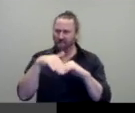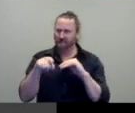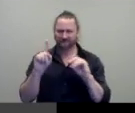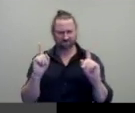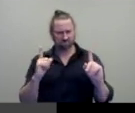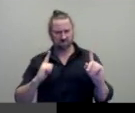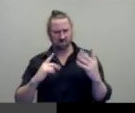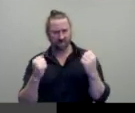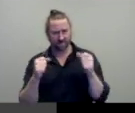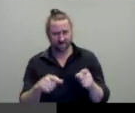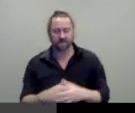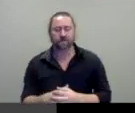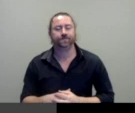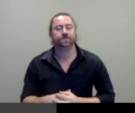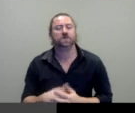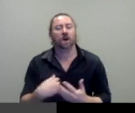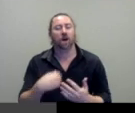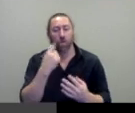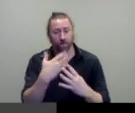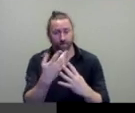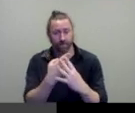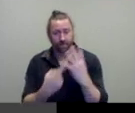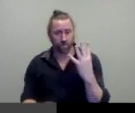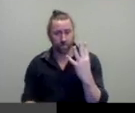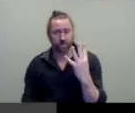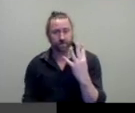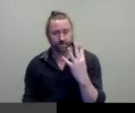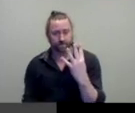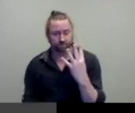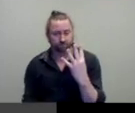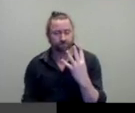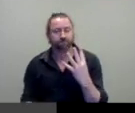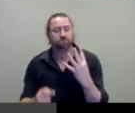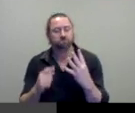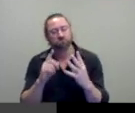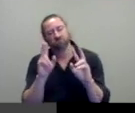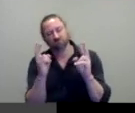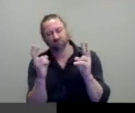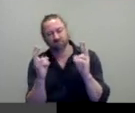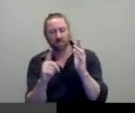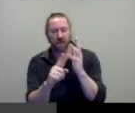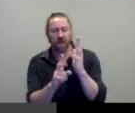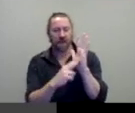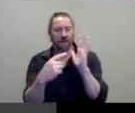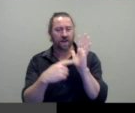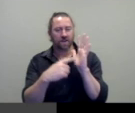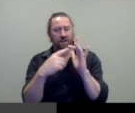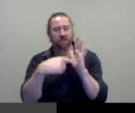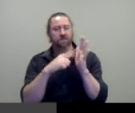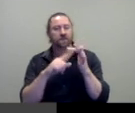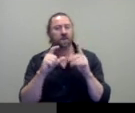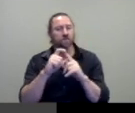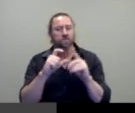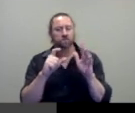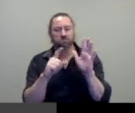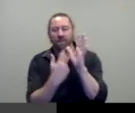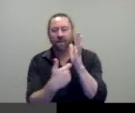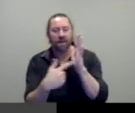coming I'll be unpacking four types of untitled art and I'll be making the argument that